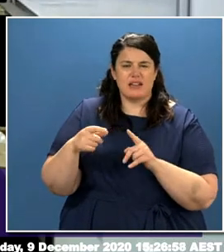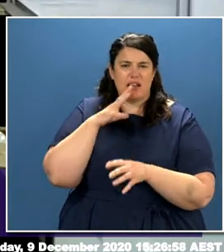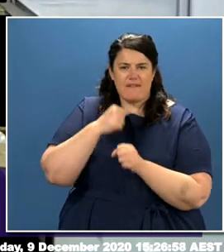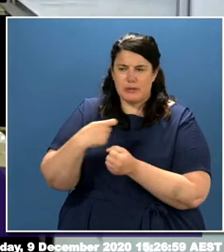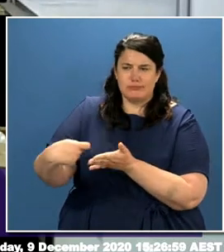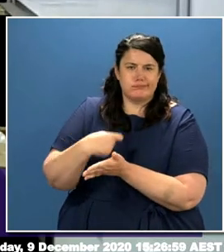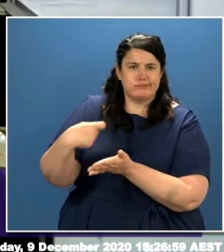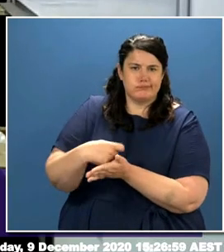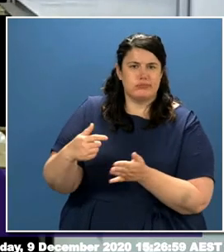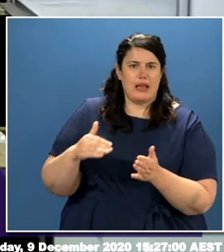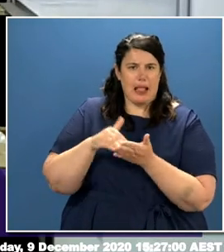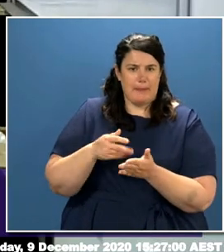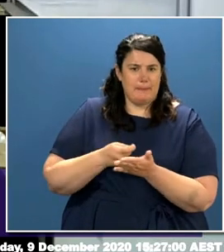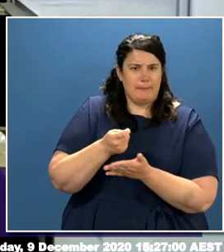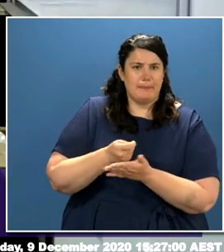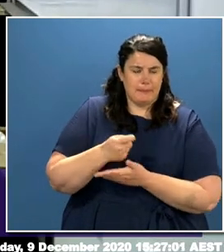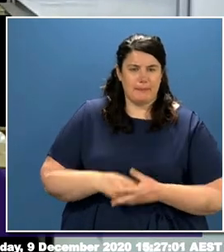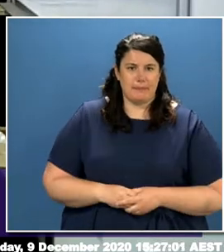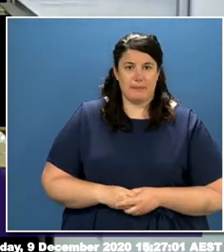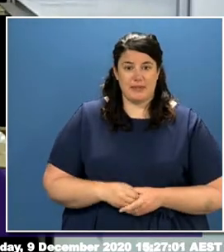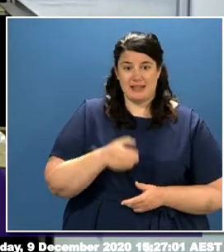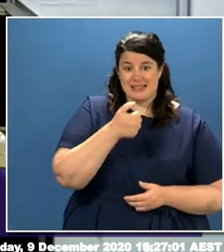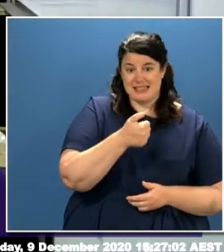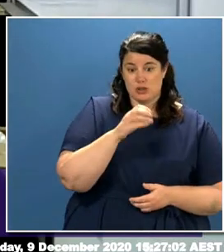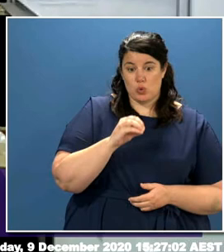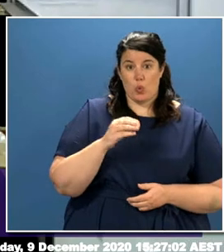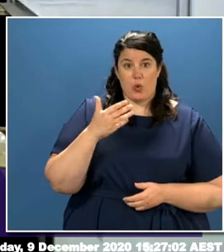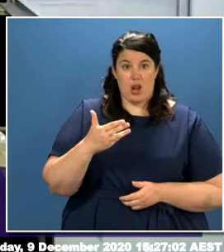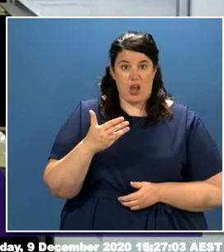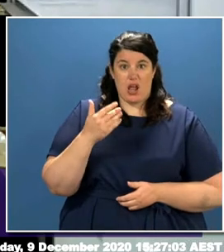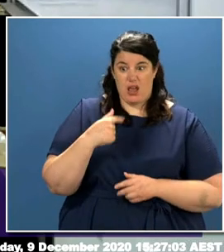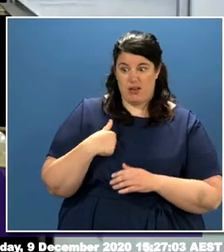because there's like a $609 a week limit on how much you can earn and that's a